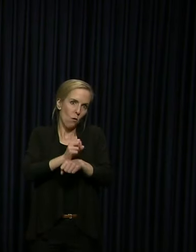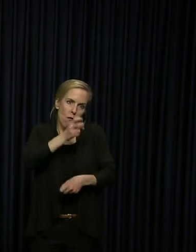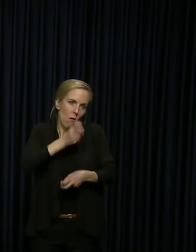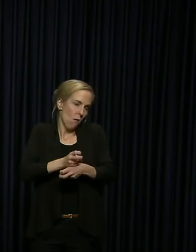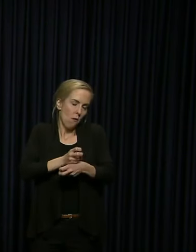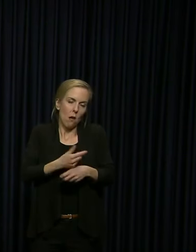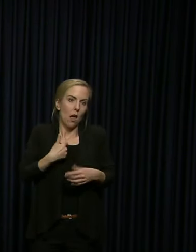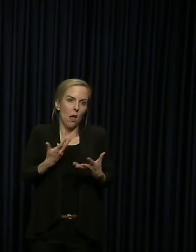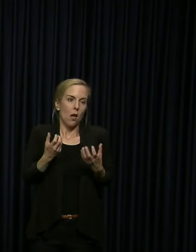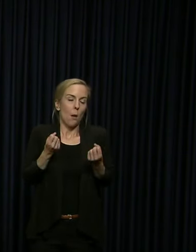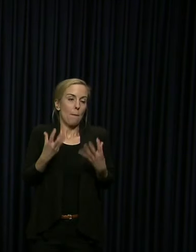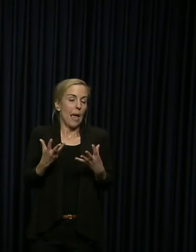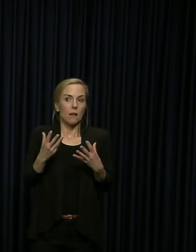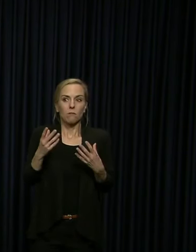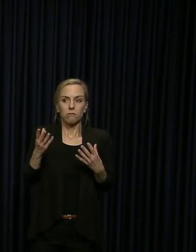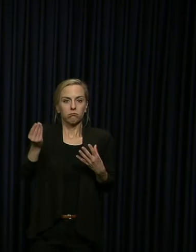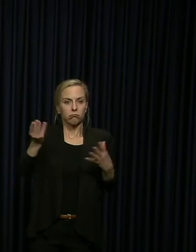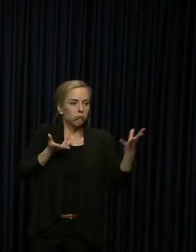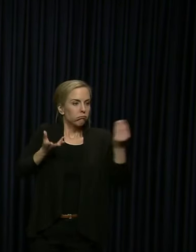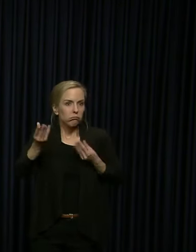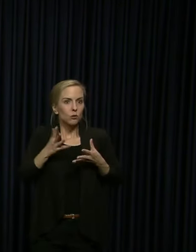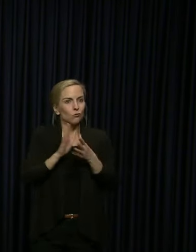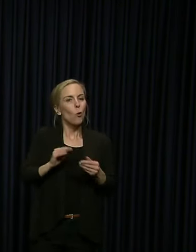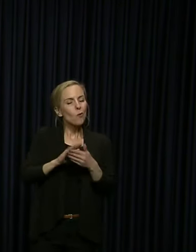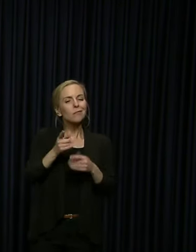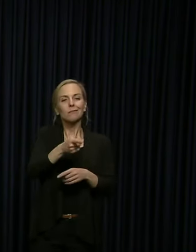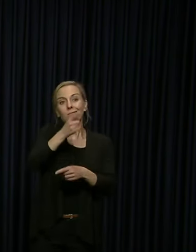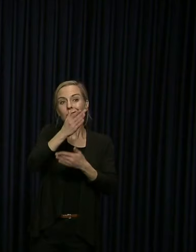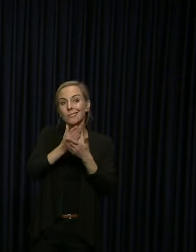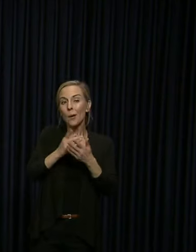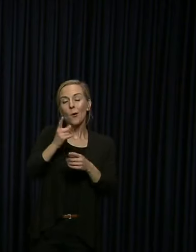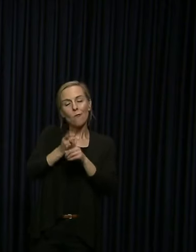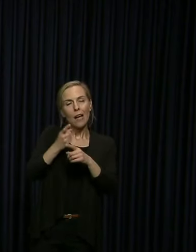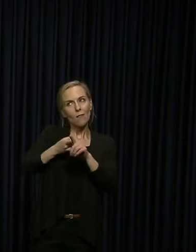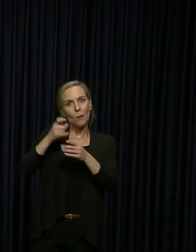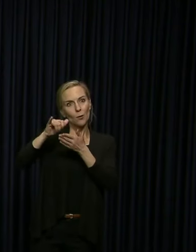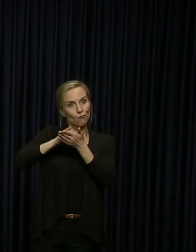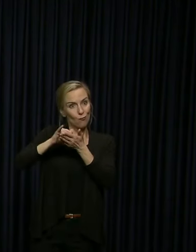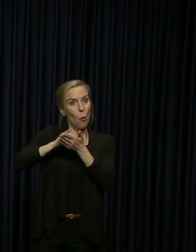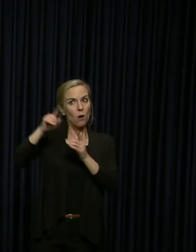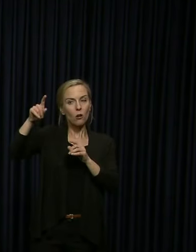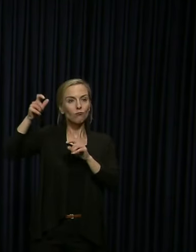IN THIS INSTANCE IF THESE NUMBERS ARE RIGHT, THIS IS ONE OF THE MOST SIGNIFICANT AMOUNTS